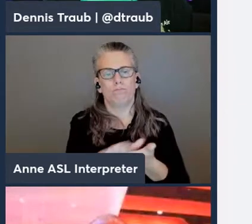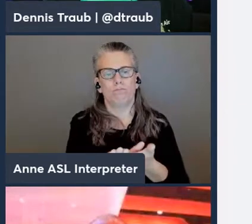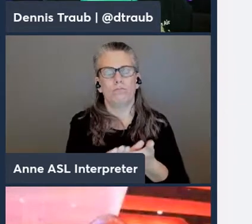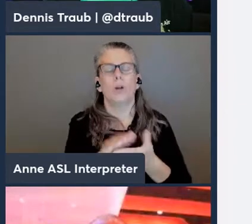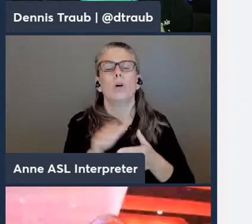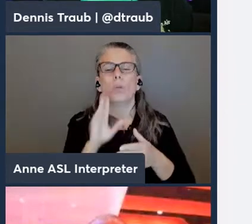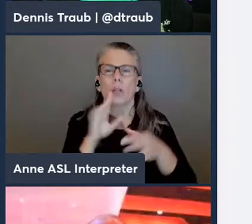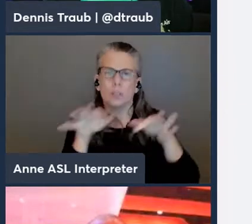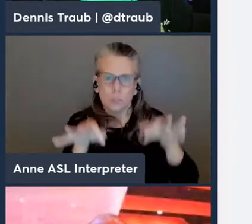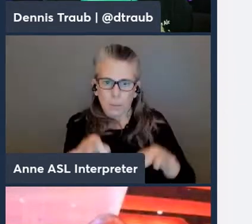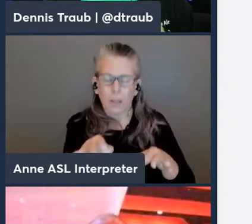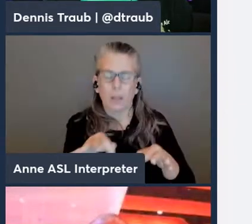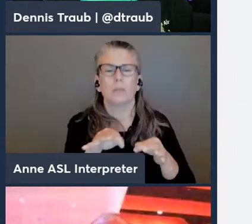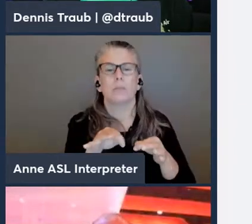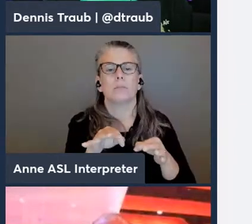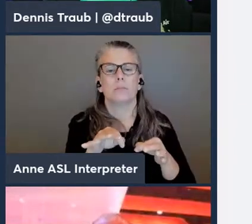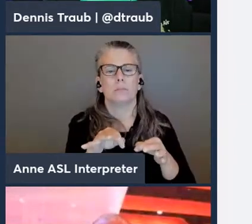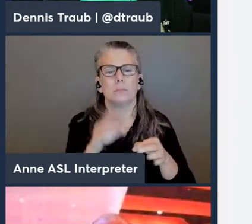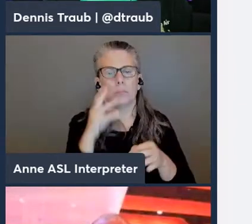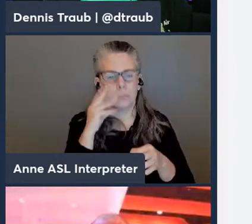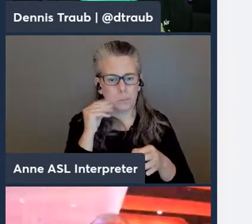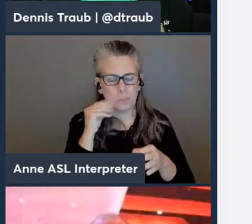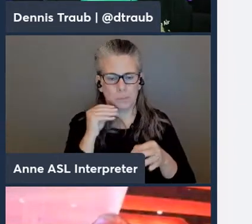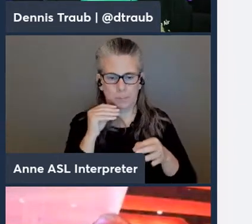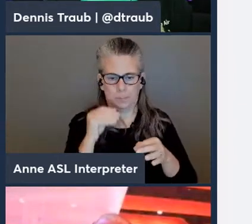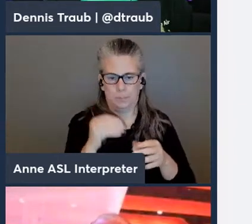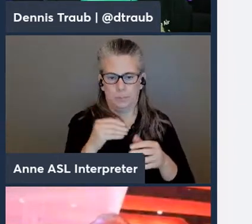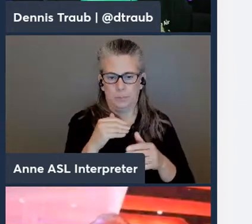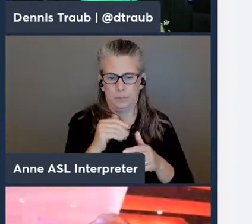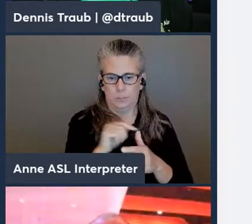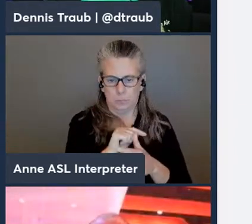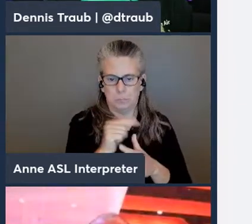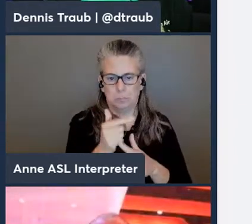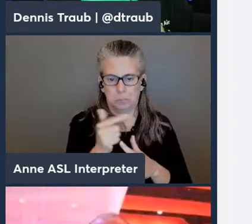and then we'll go all the way to onboarding an application.